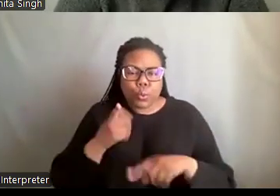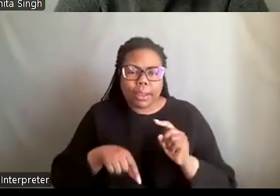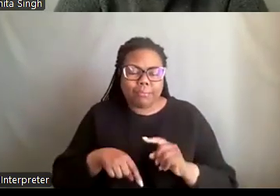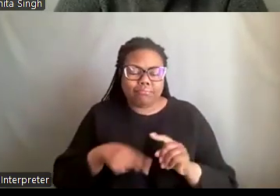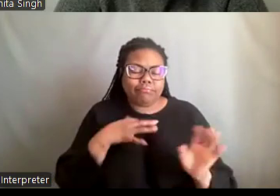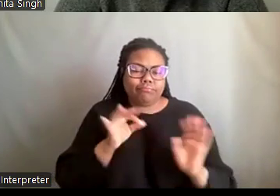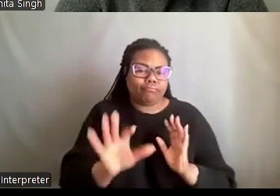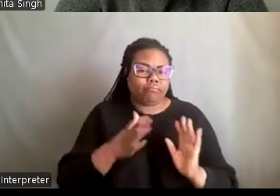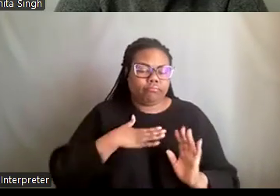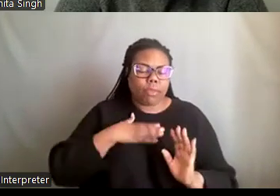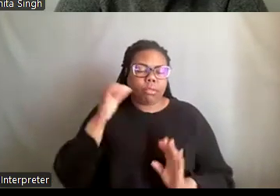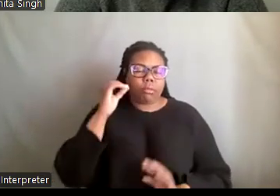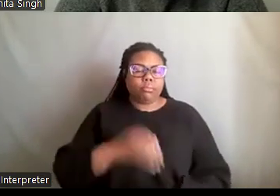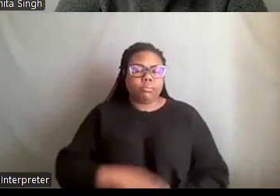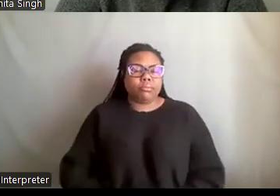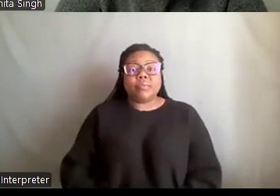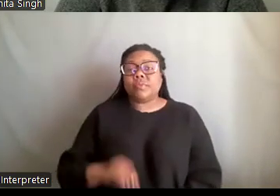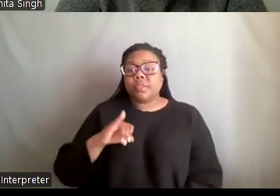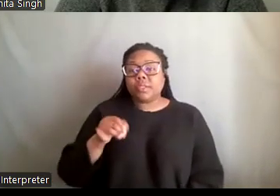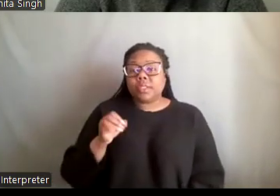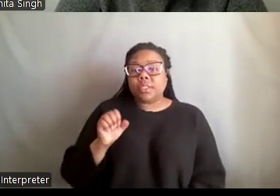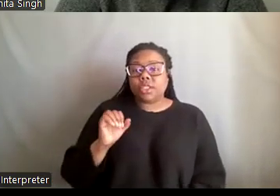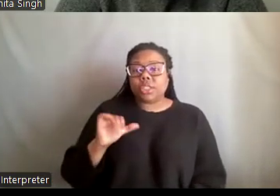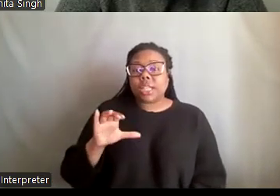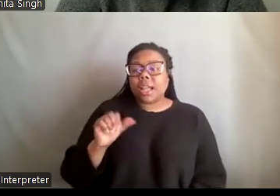them what they're going do. That's all I'm saying.